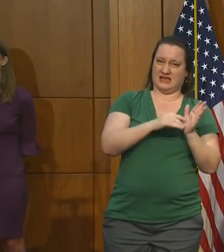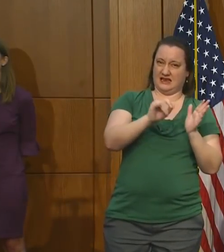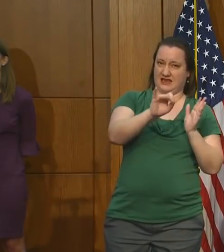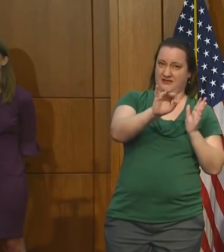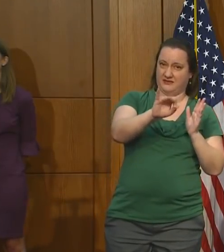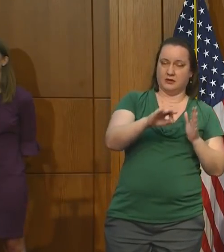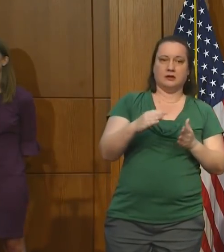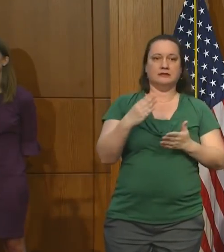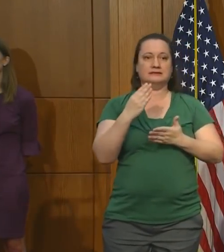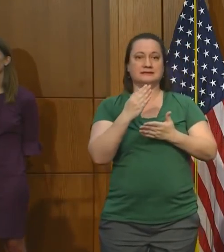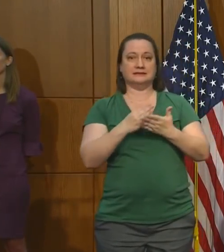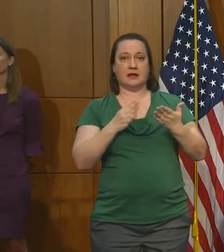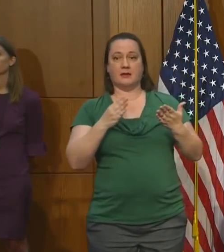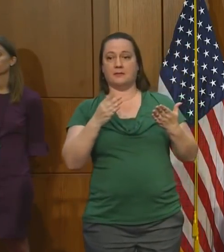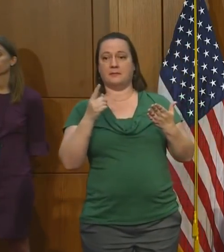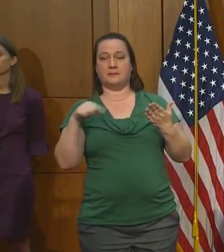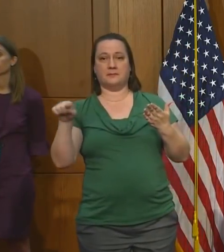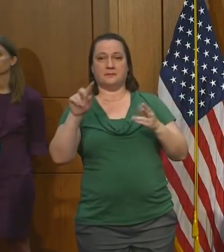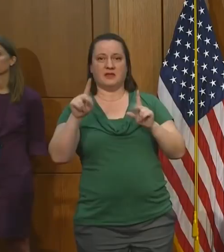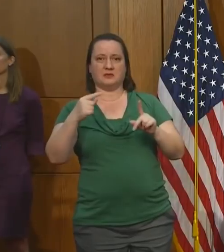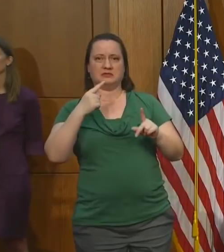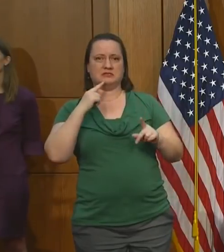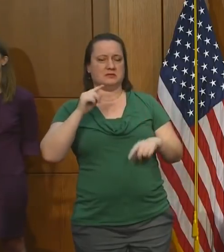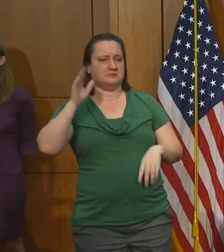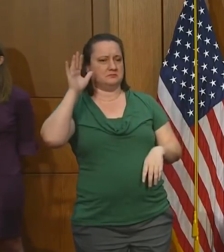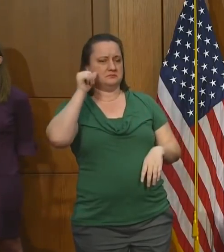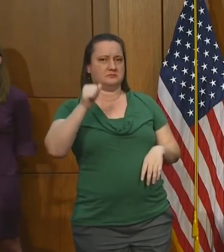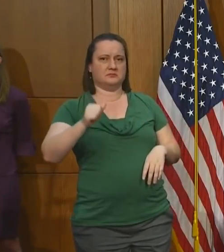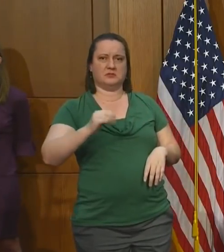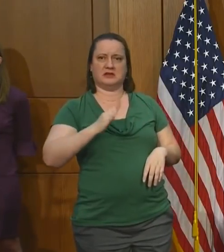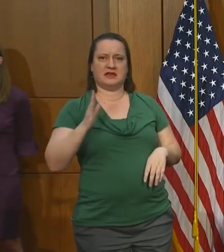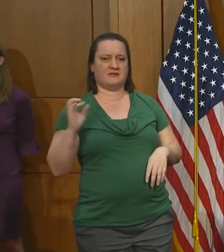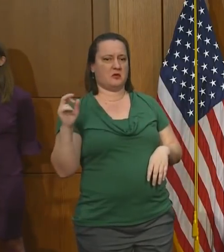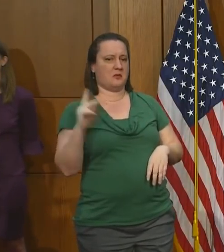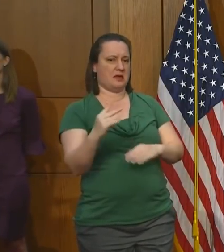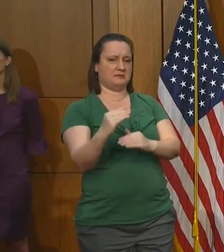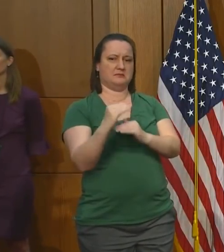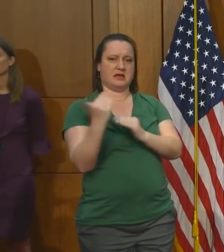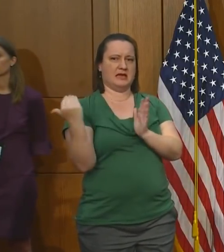FOR AND THINGS OVER IF PEOPLE GET A SENSE OF GETTING TO THEIR NORMAL YES THE DAY WE GET SOME